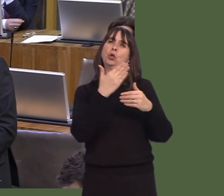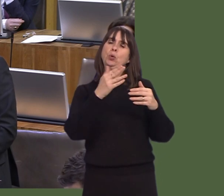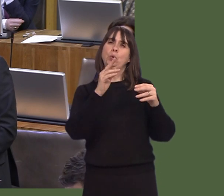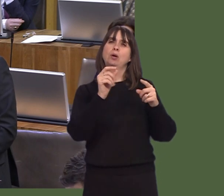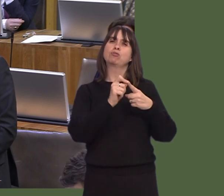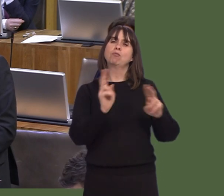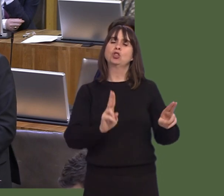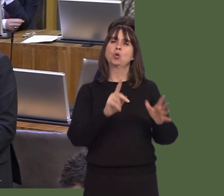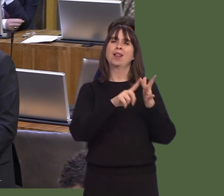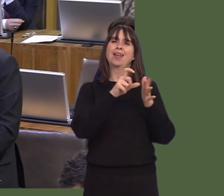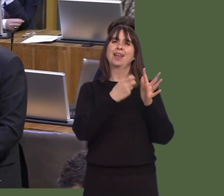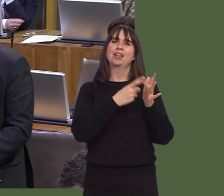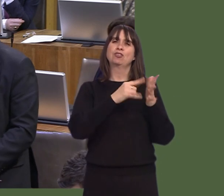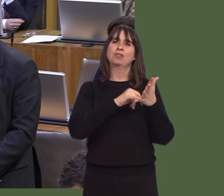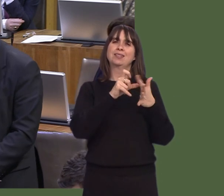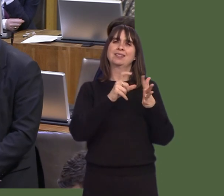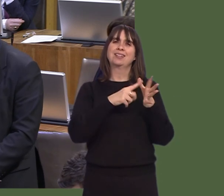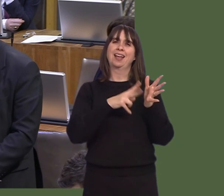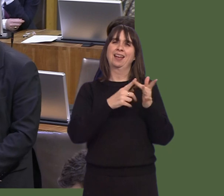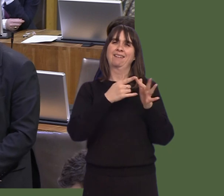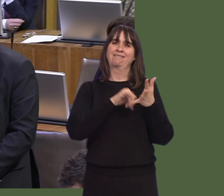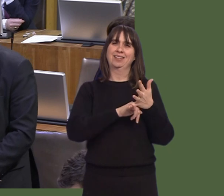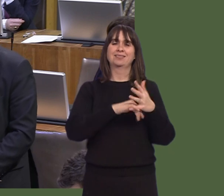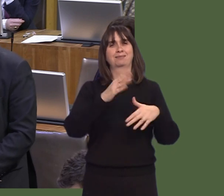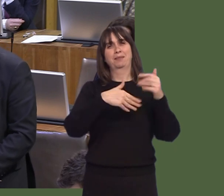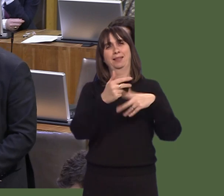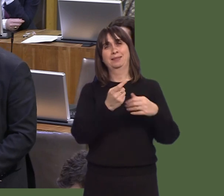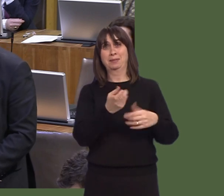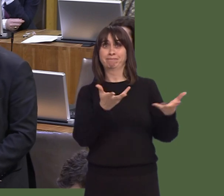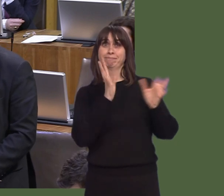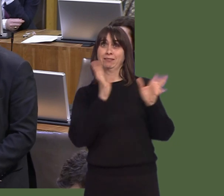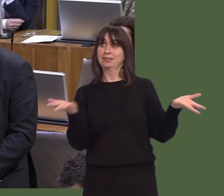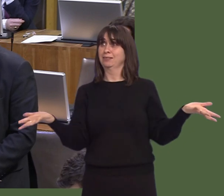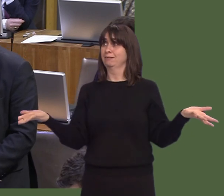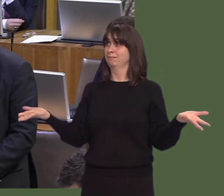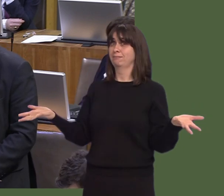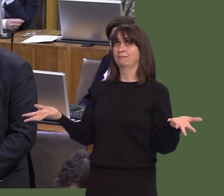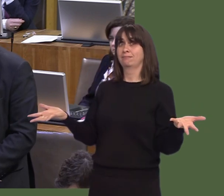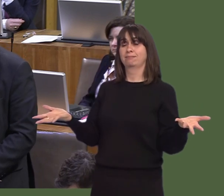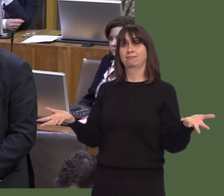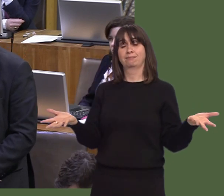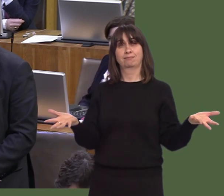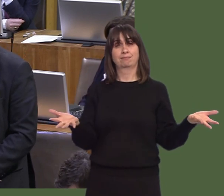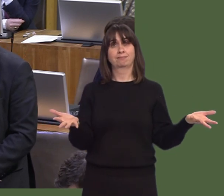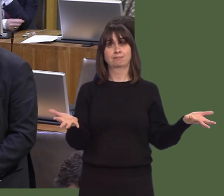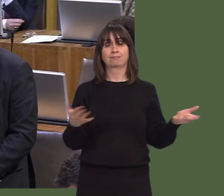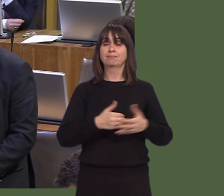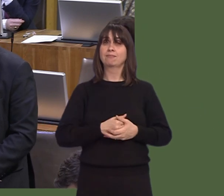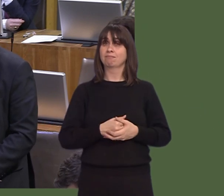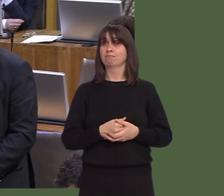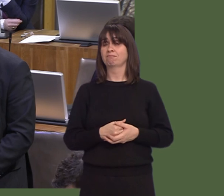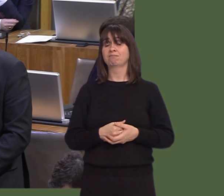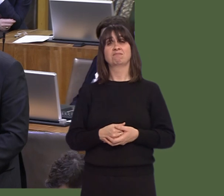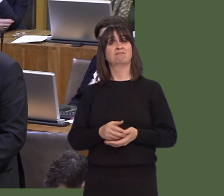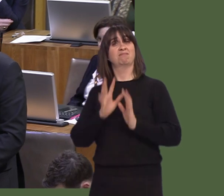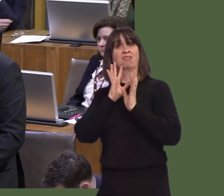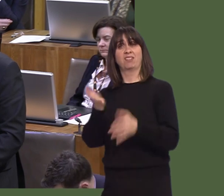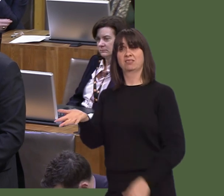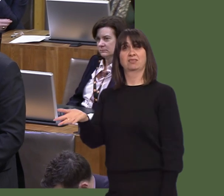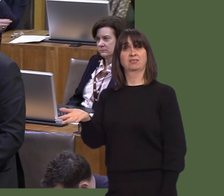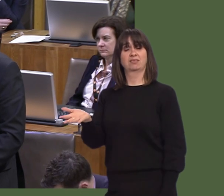the Member earlier on, it is rich for the Tories